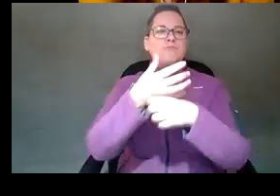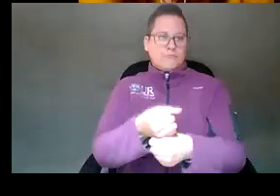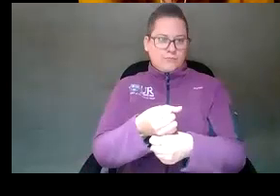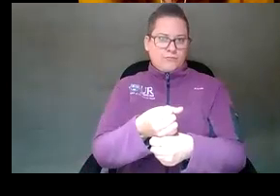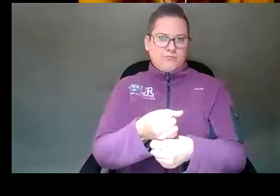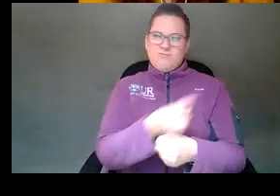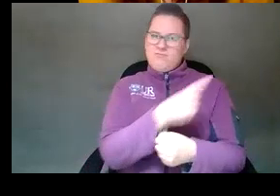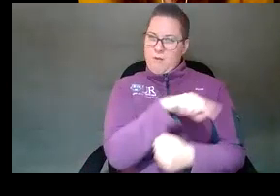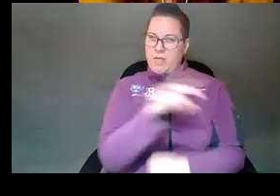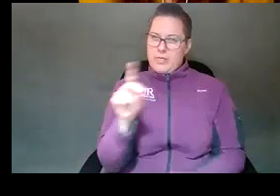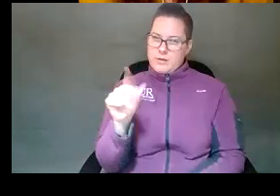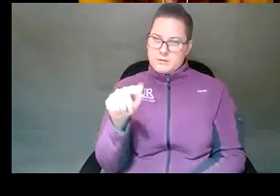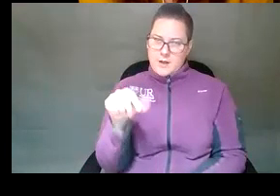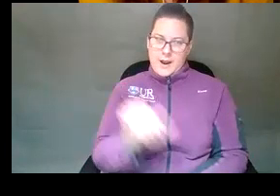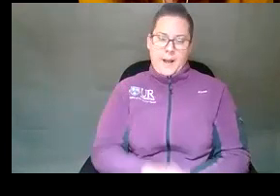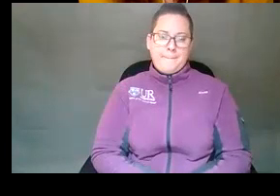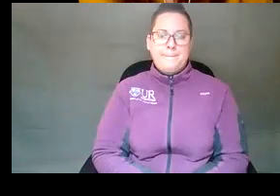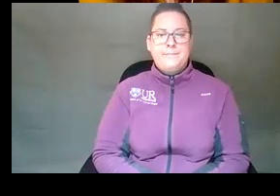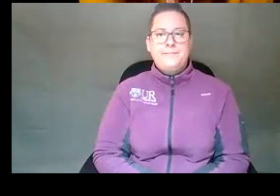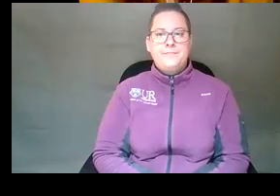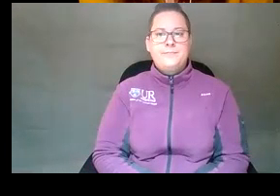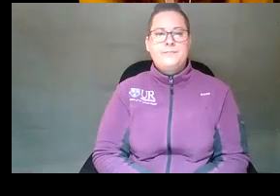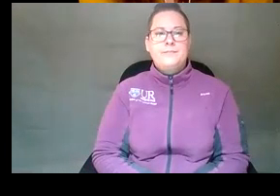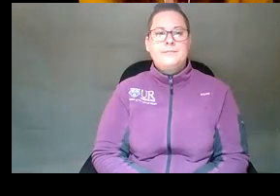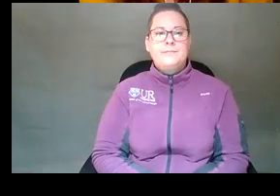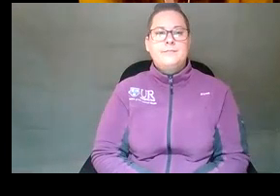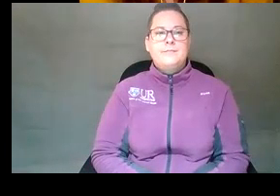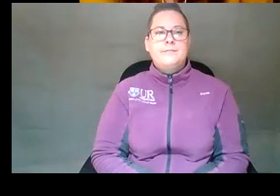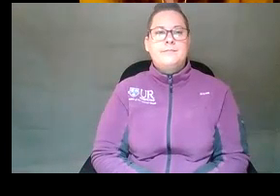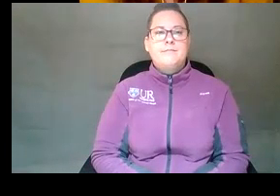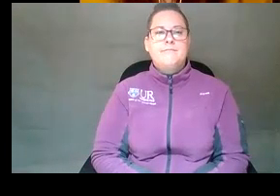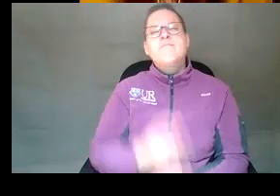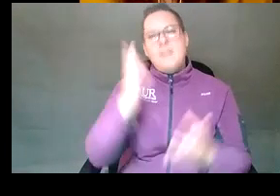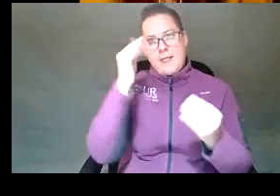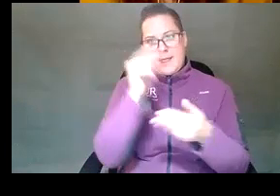in general I think that we can think about these these points so one is that we know